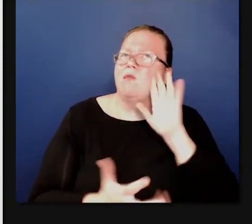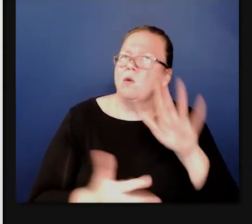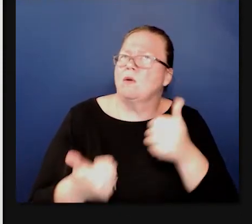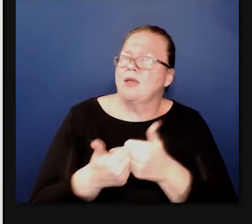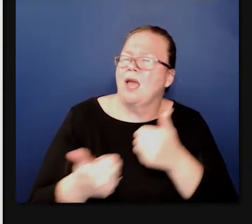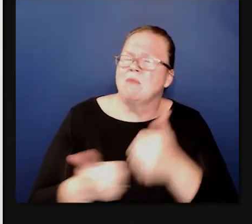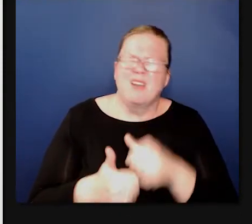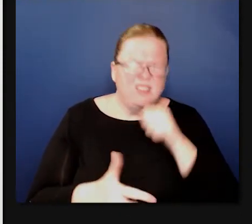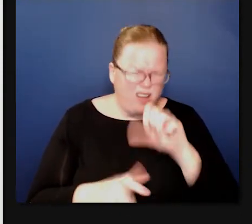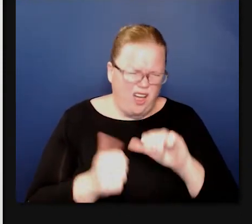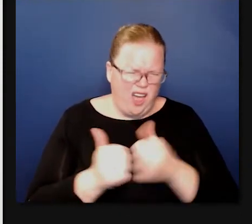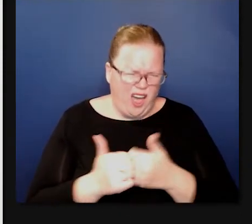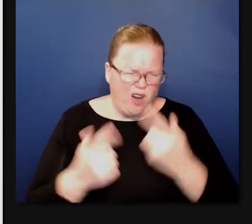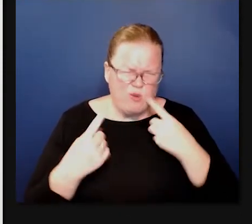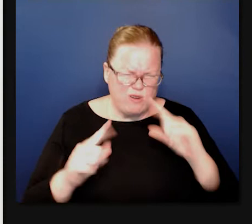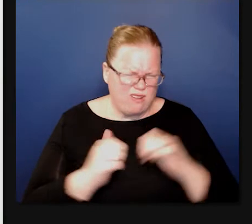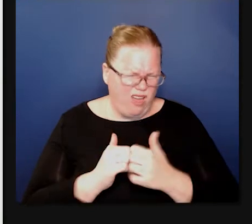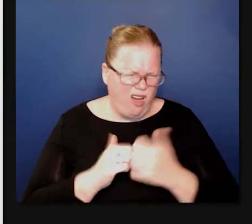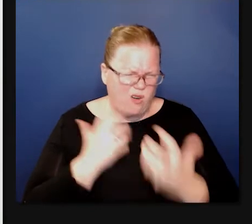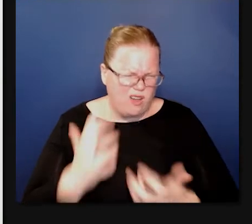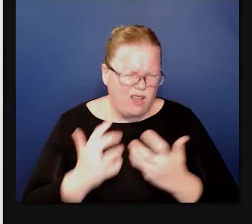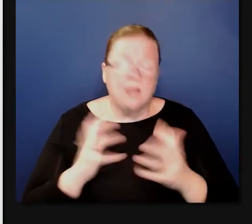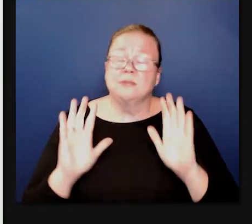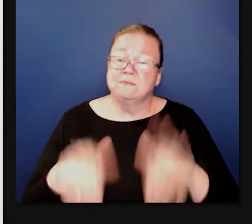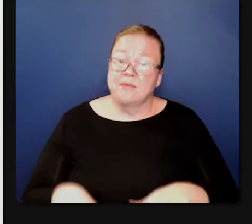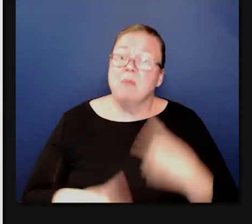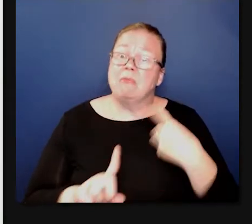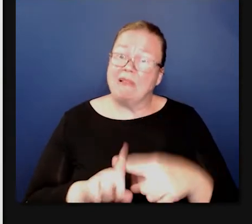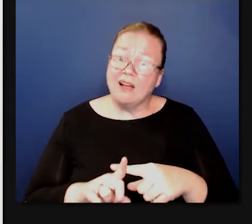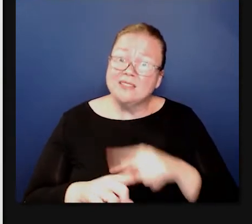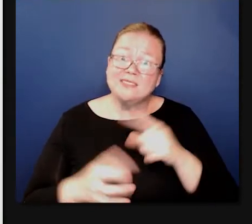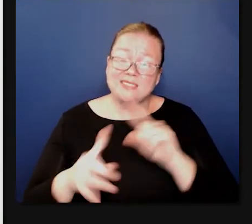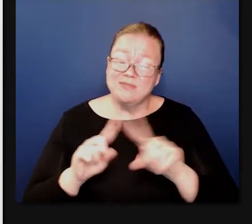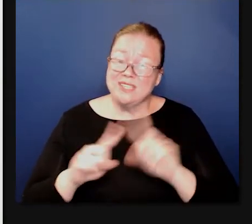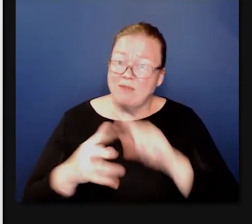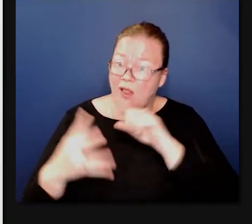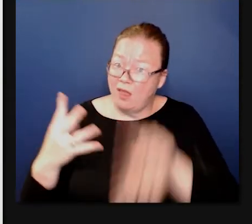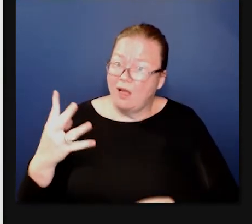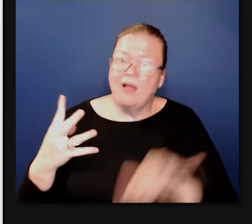instead of how you can get it working. So in addition to all of these different things such as